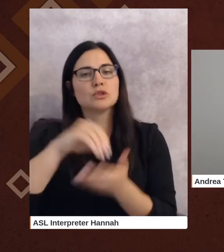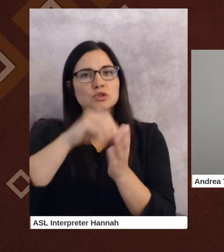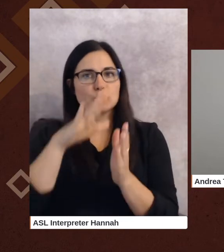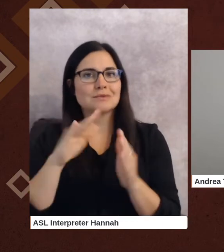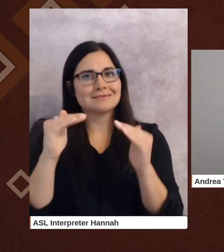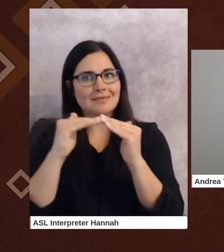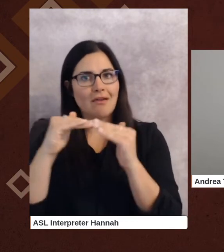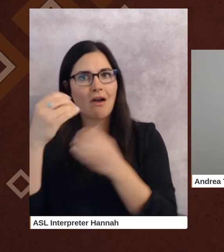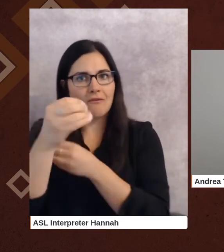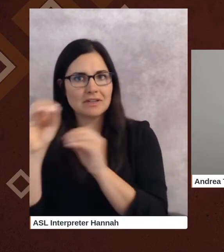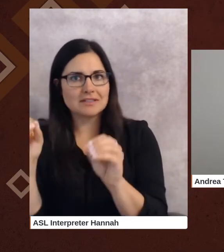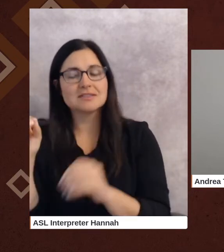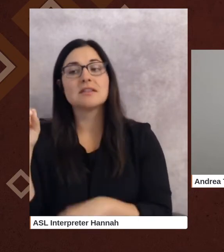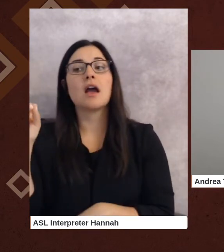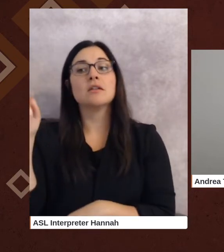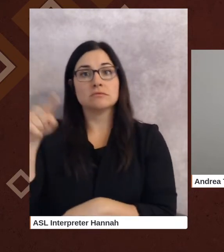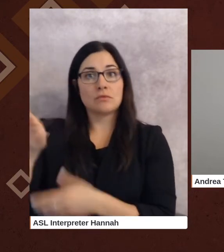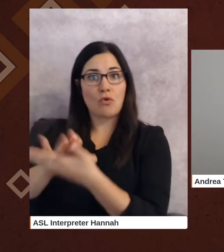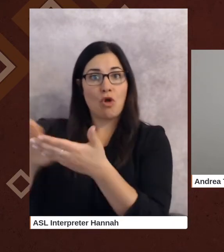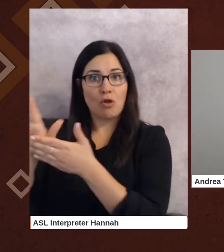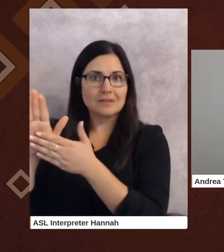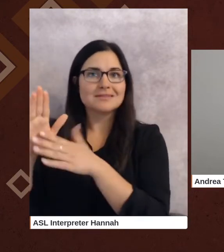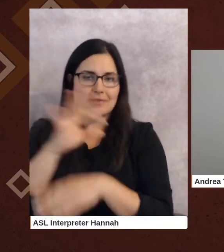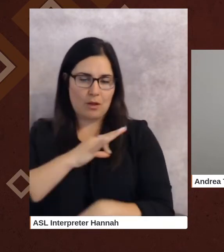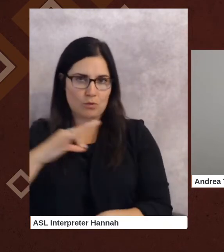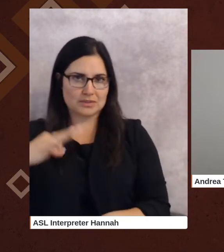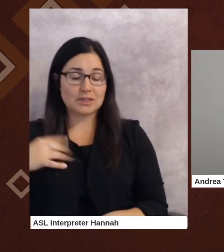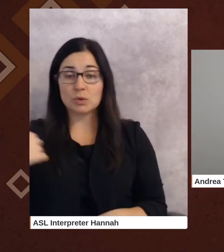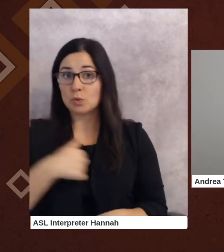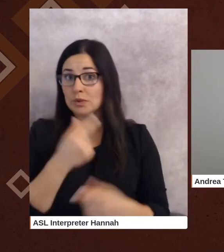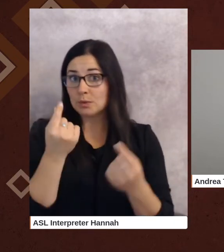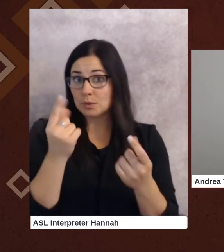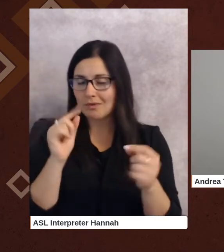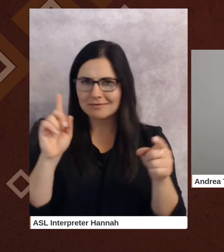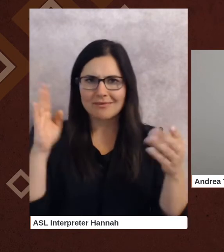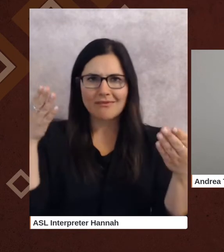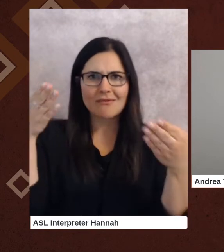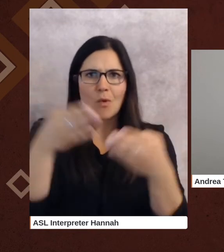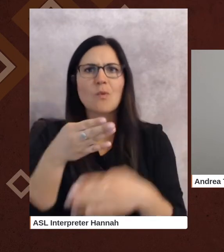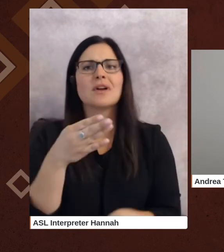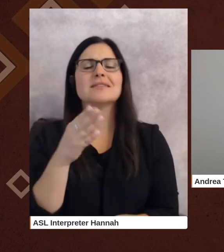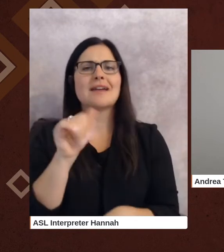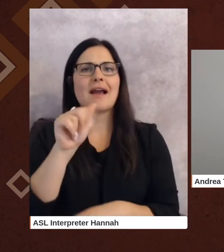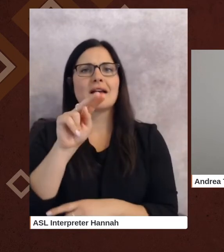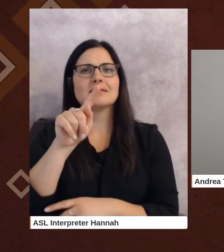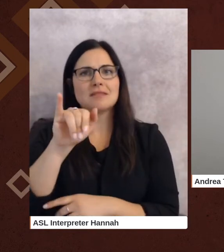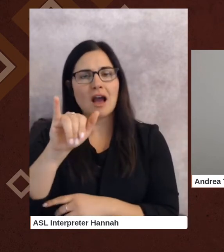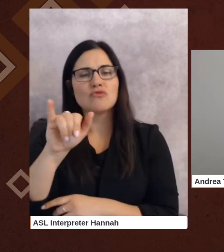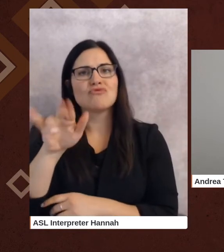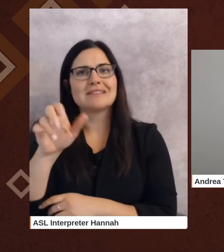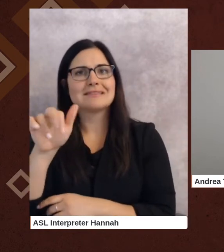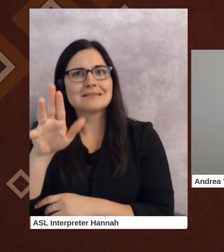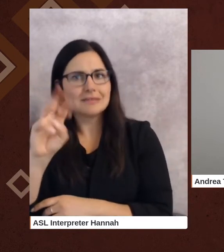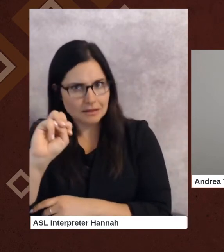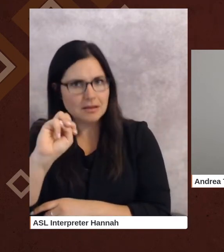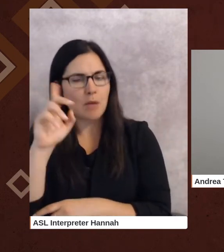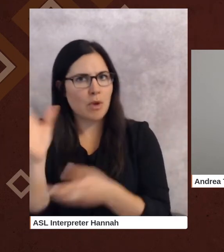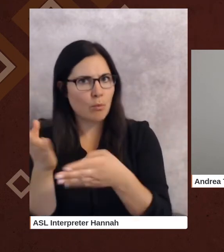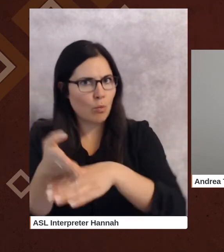And we're here to demonstrate a commitment to anti-racism and improve the communications between staff faculty, students and administrators.